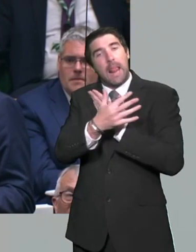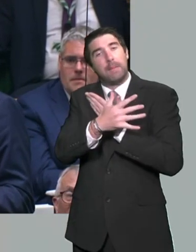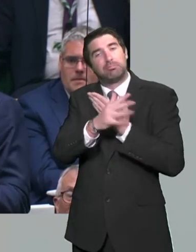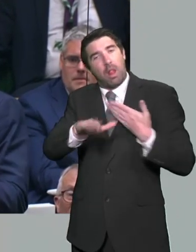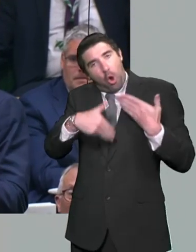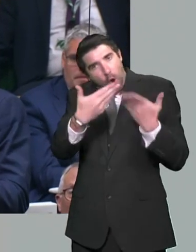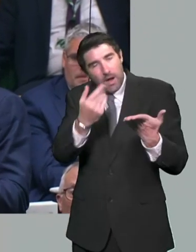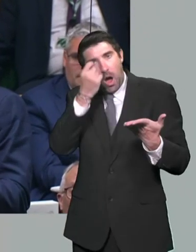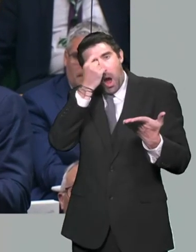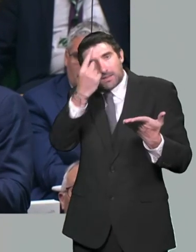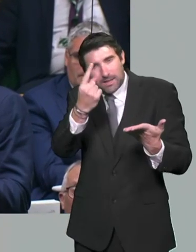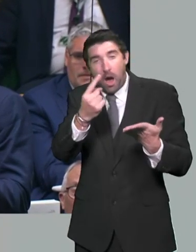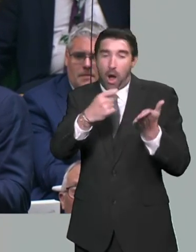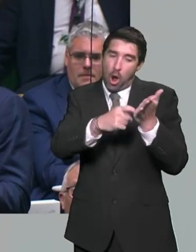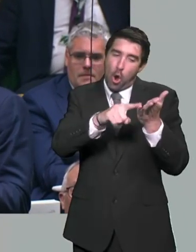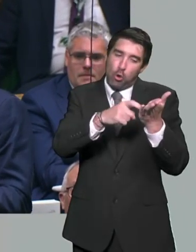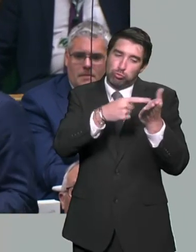and expand rural fuel duty relief?